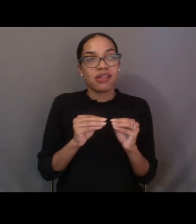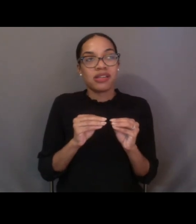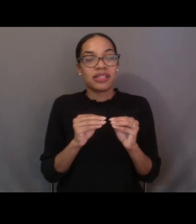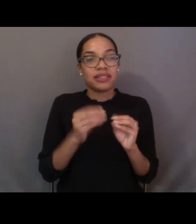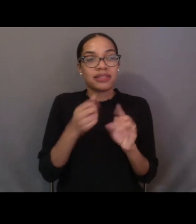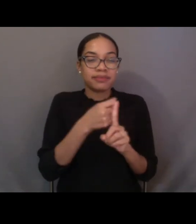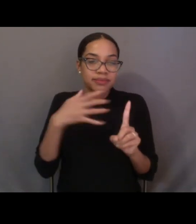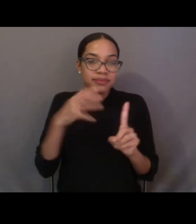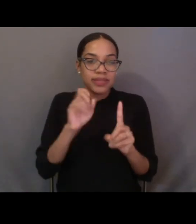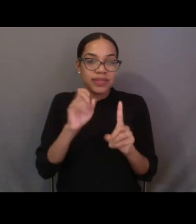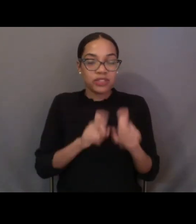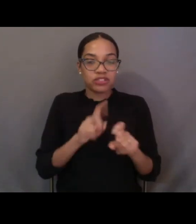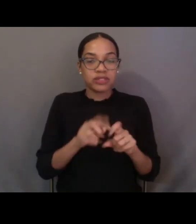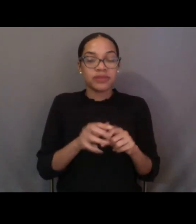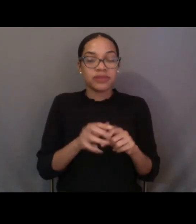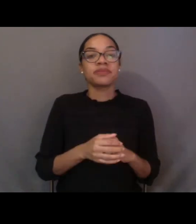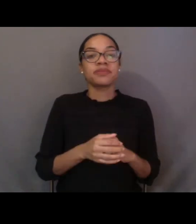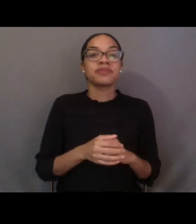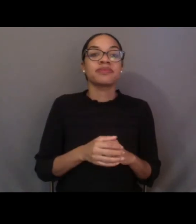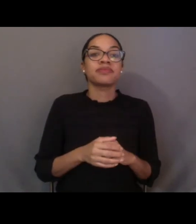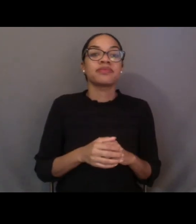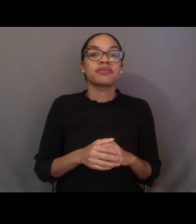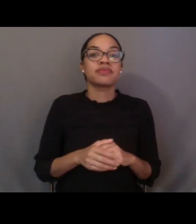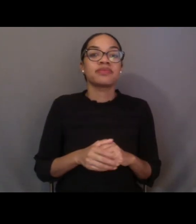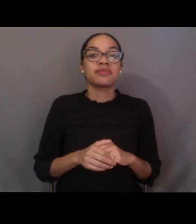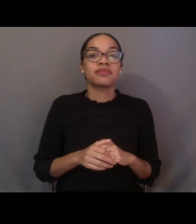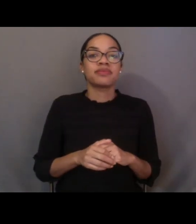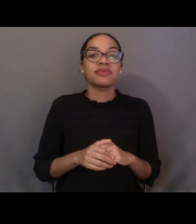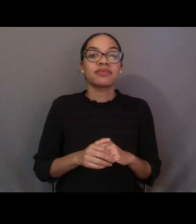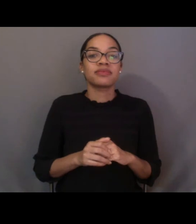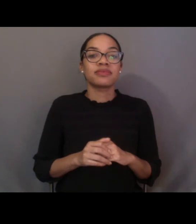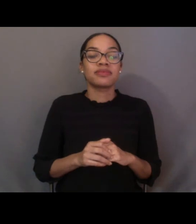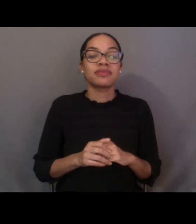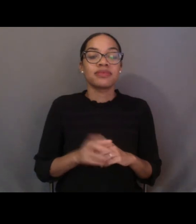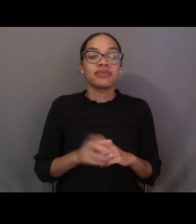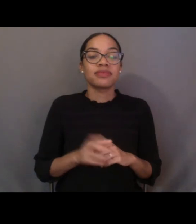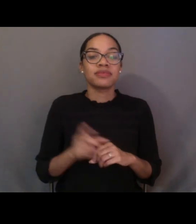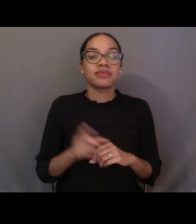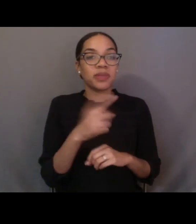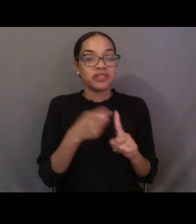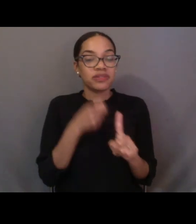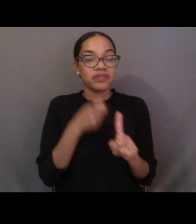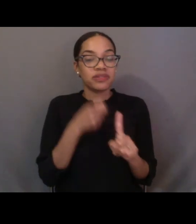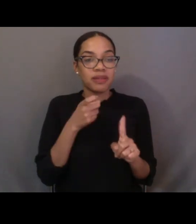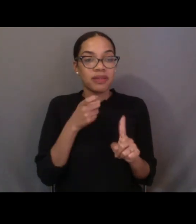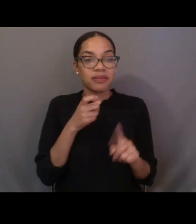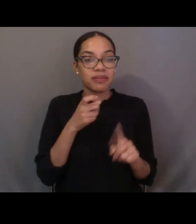So one was a really interesting question that came in from Ashlyn.